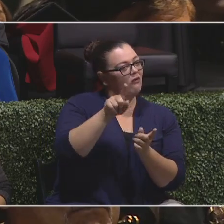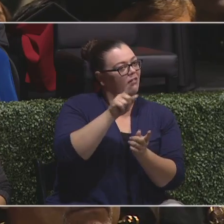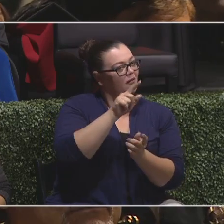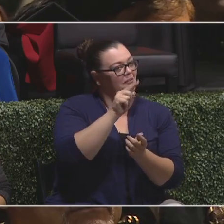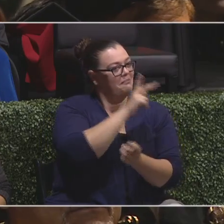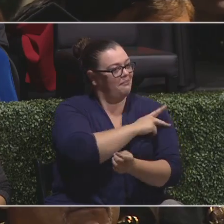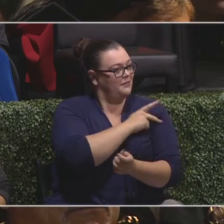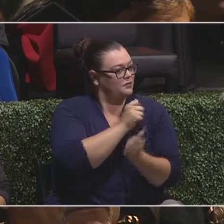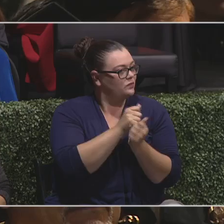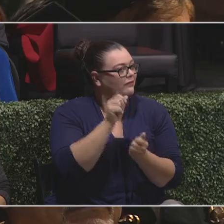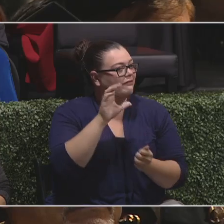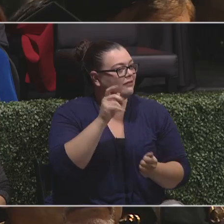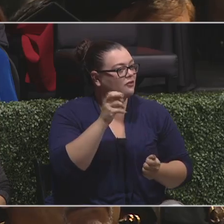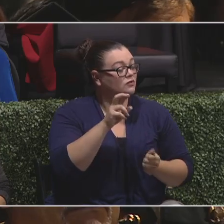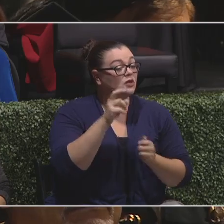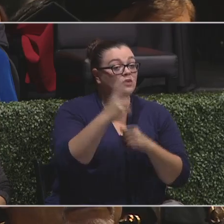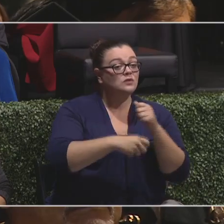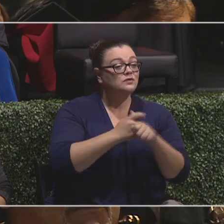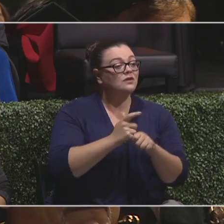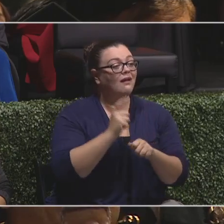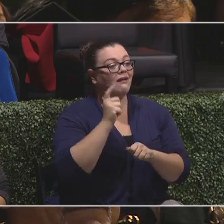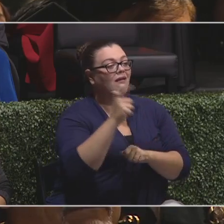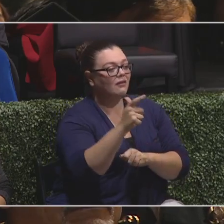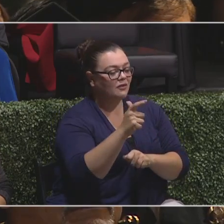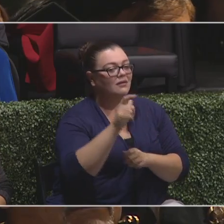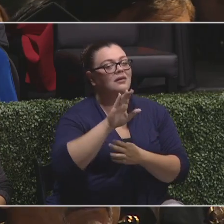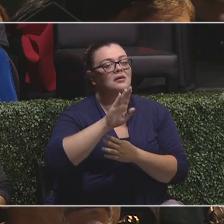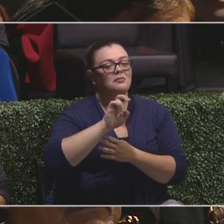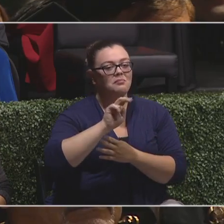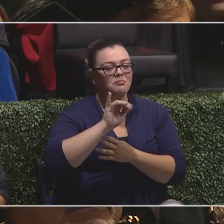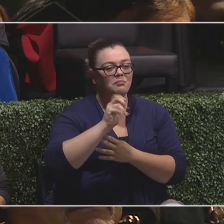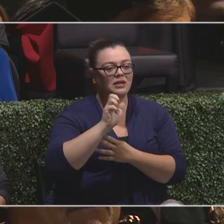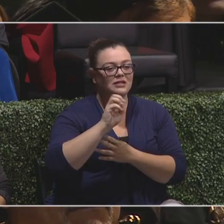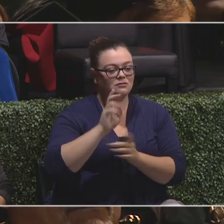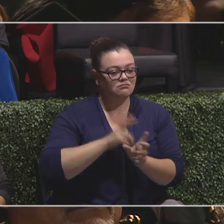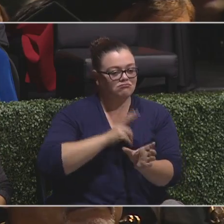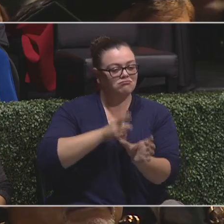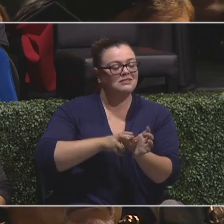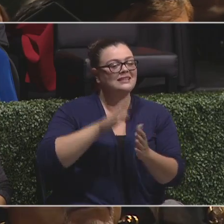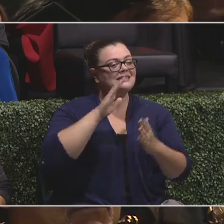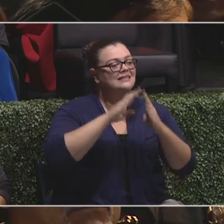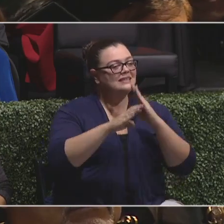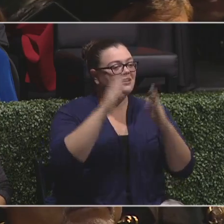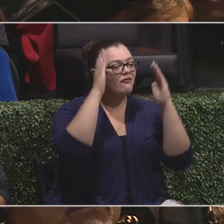CANCER RESEARCH WITH THE GOAL OF DEVELOPING BETTER VACCINES AND